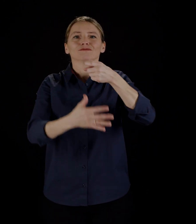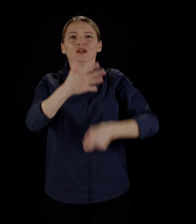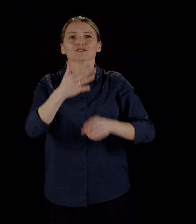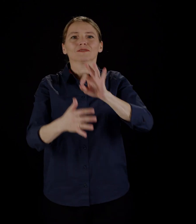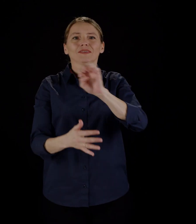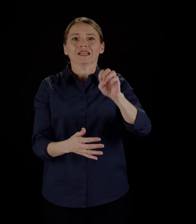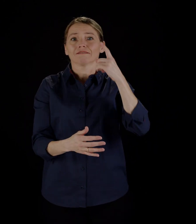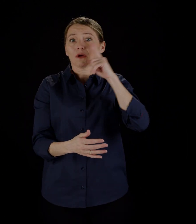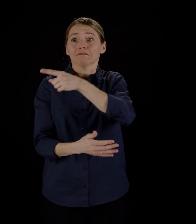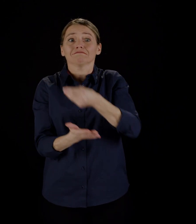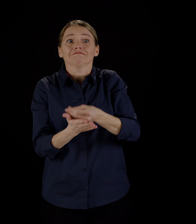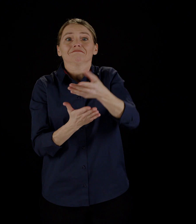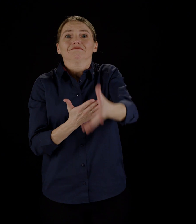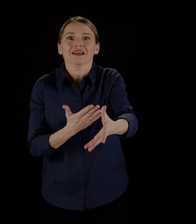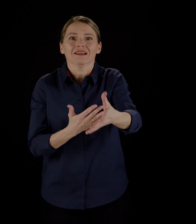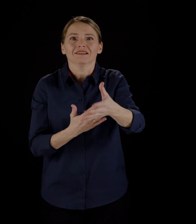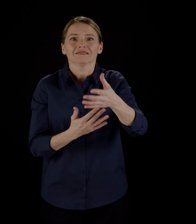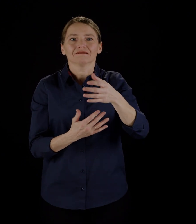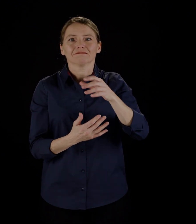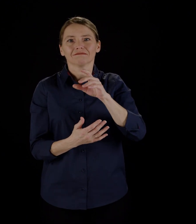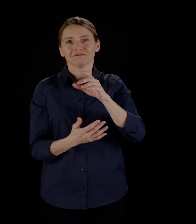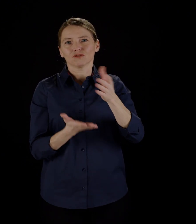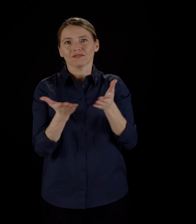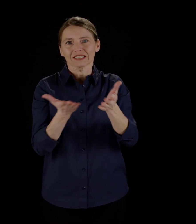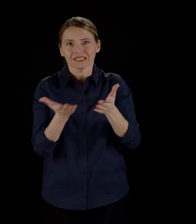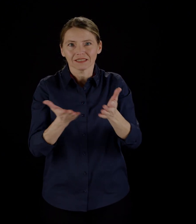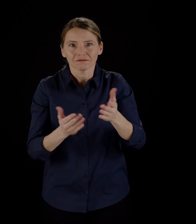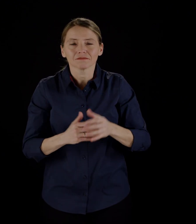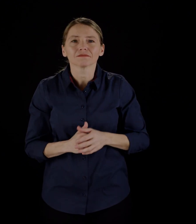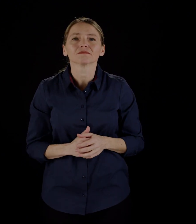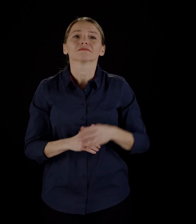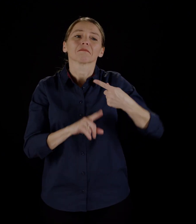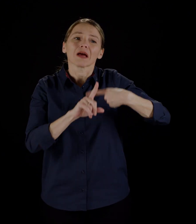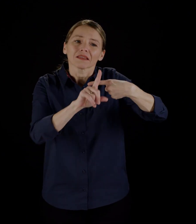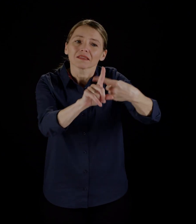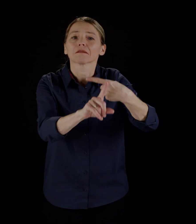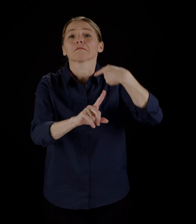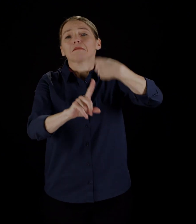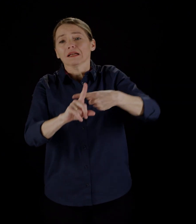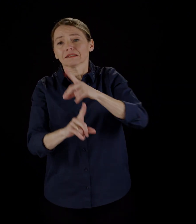Monthly Device Charge is not applicable to all internet service providers.